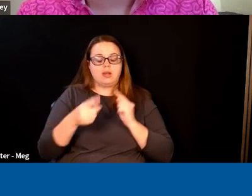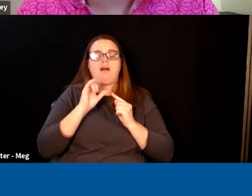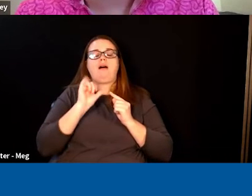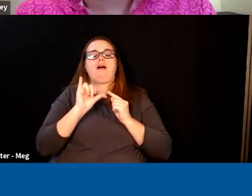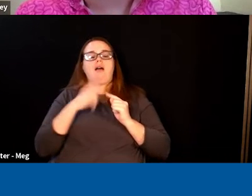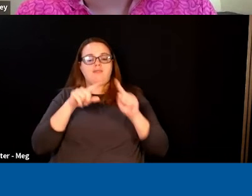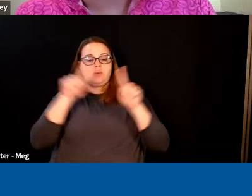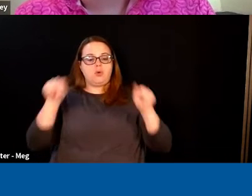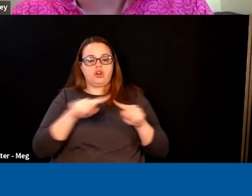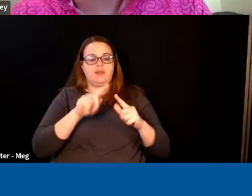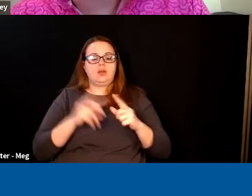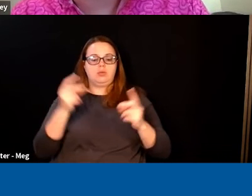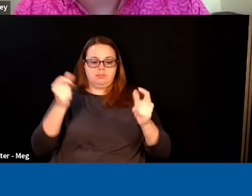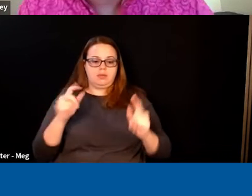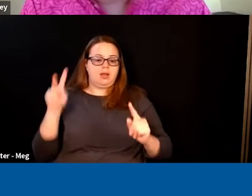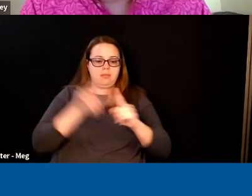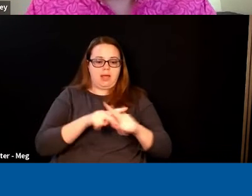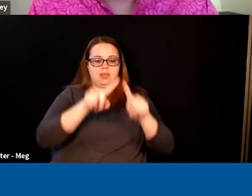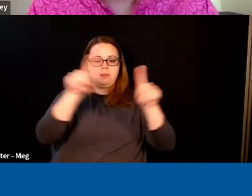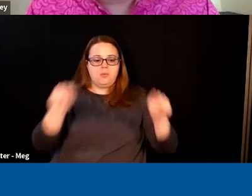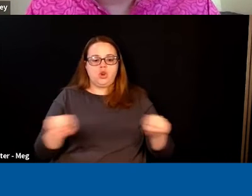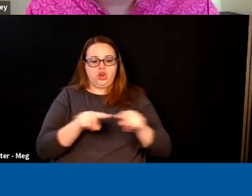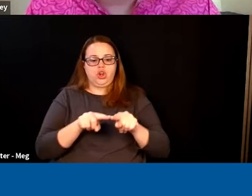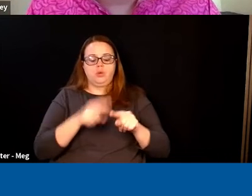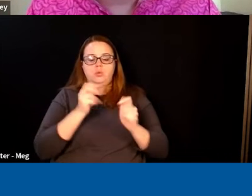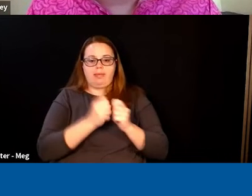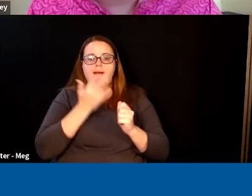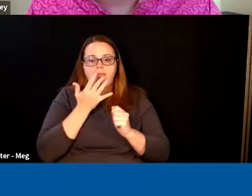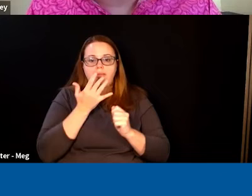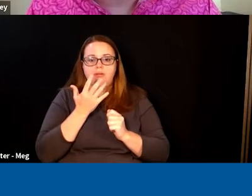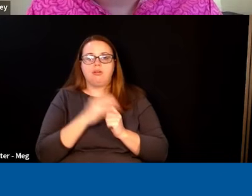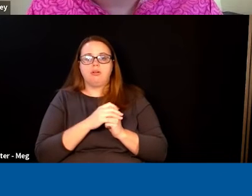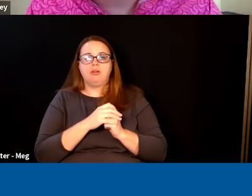and apply the color treatment for a border. So you can do a little bit, you know, you don't have to do the extra effort